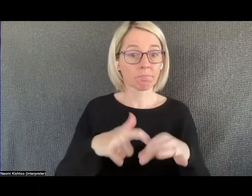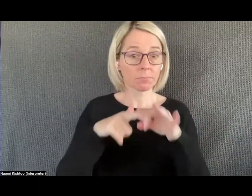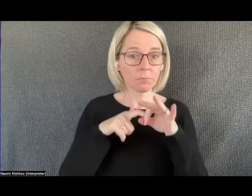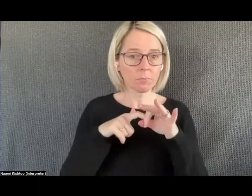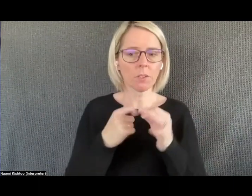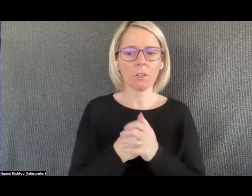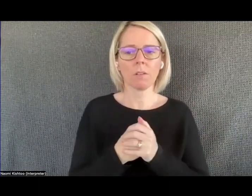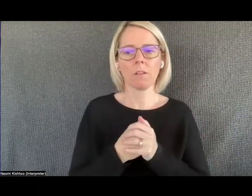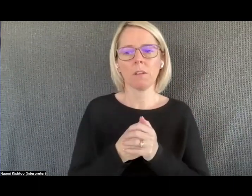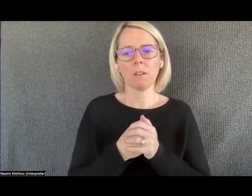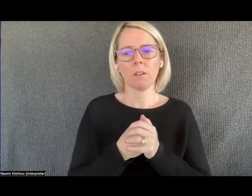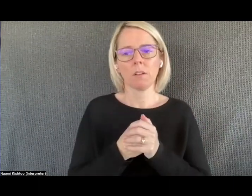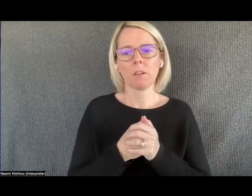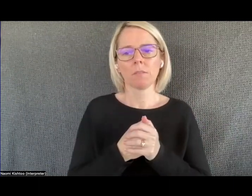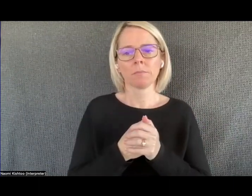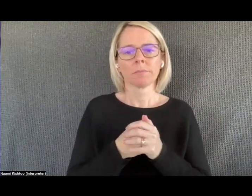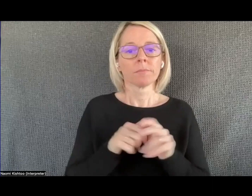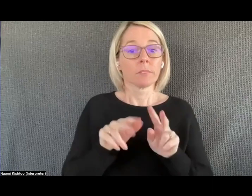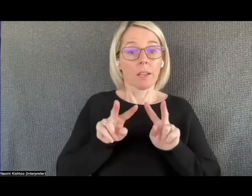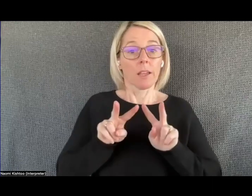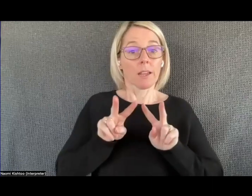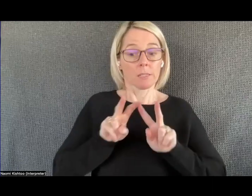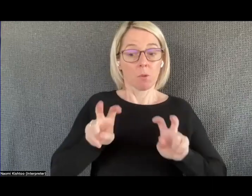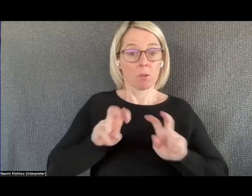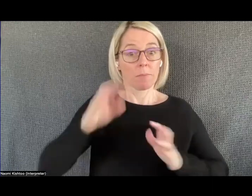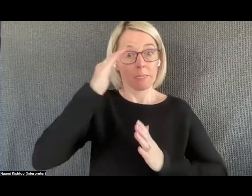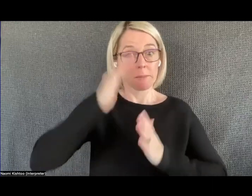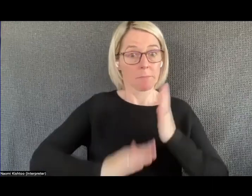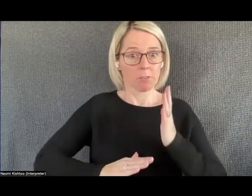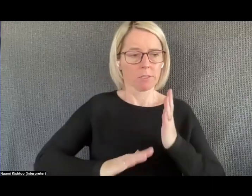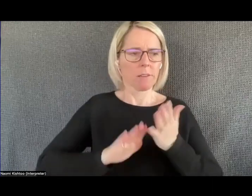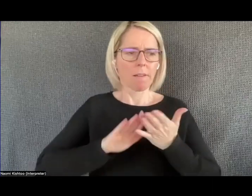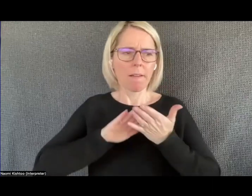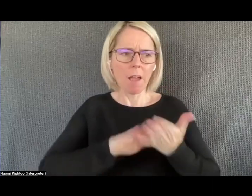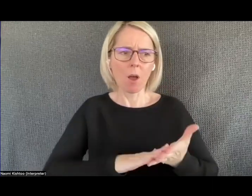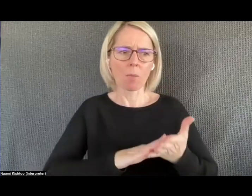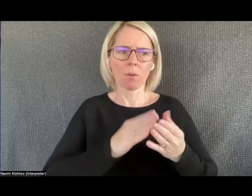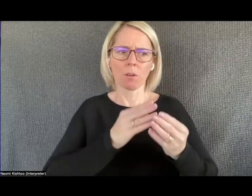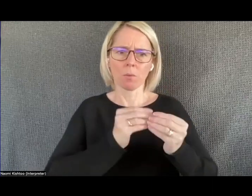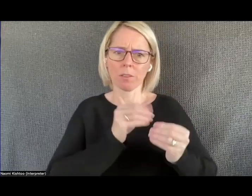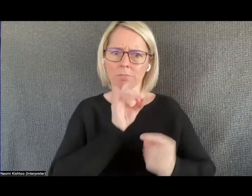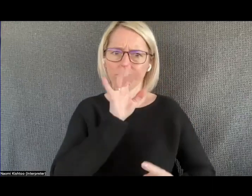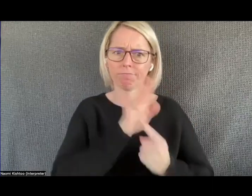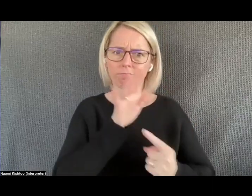recommend for absolute initial facilitatory sessions, cause and effect, musical toys,